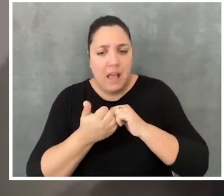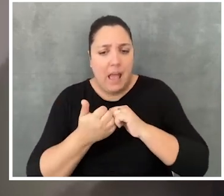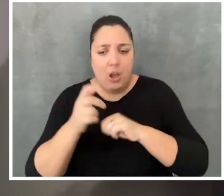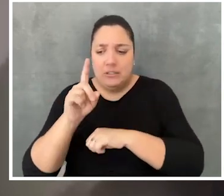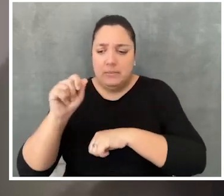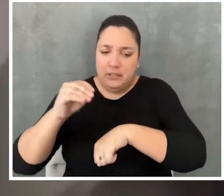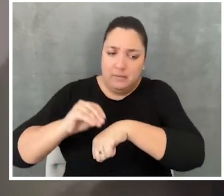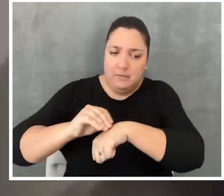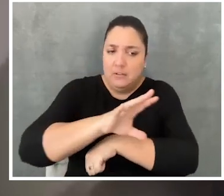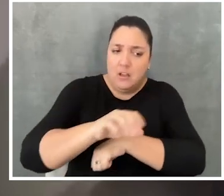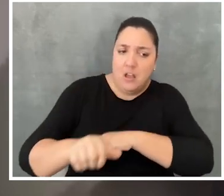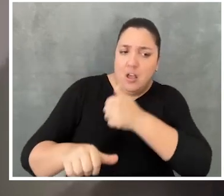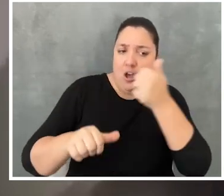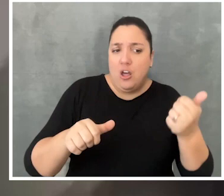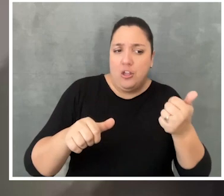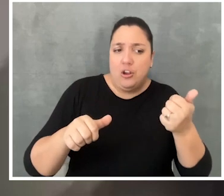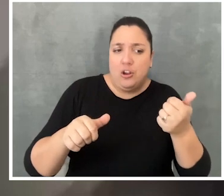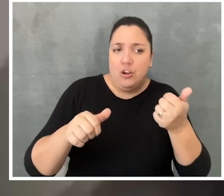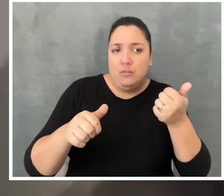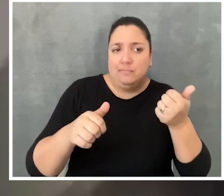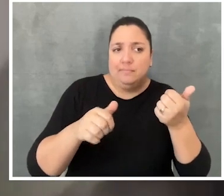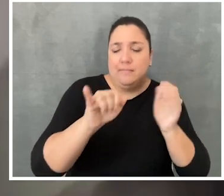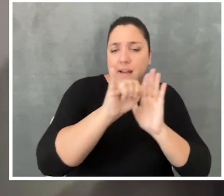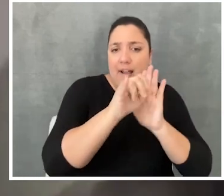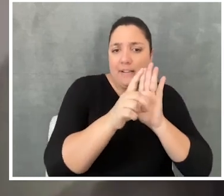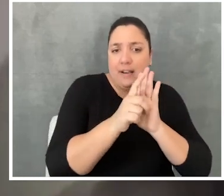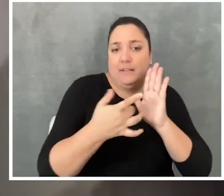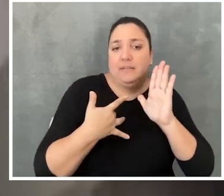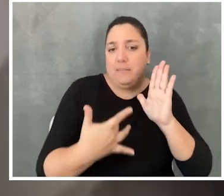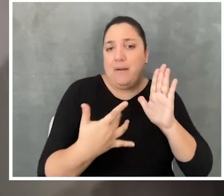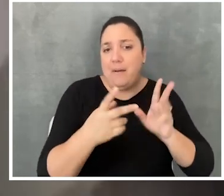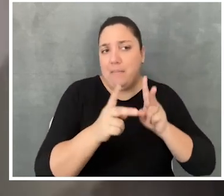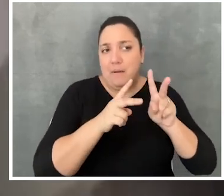with other marginalized identities, how that shapes our lived experience. And I've always been